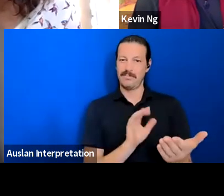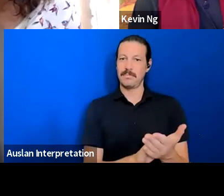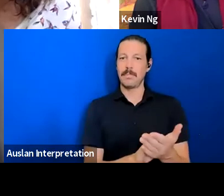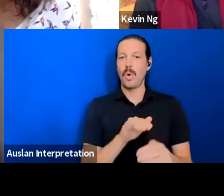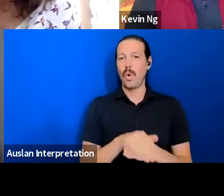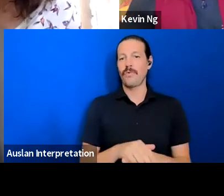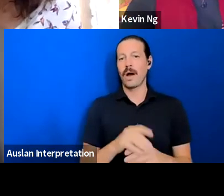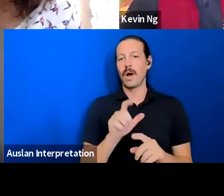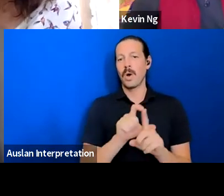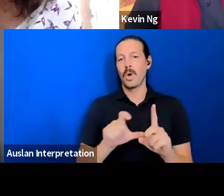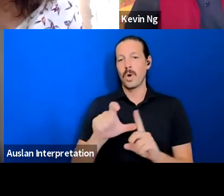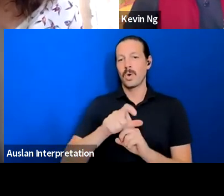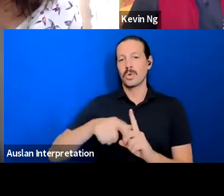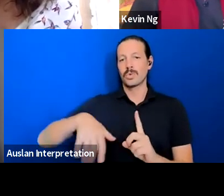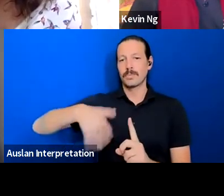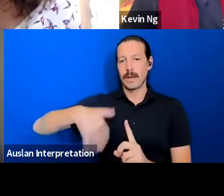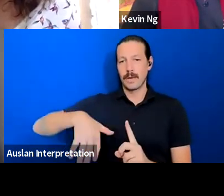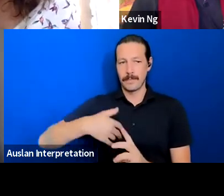Was there anything the peers wanted to say about that?